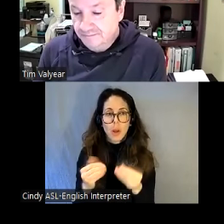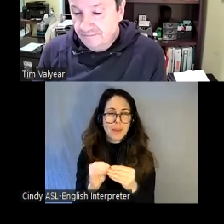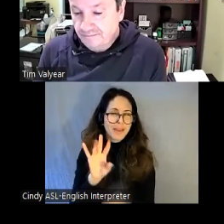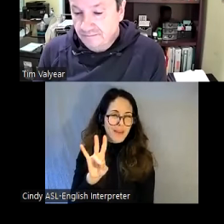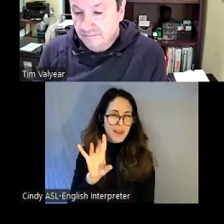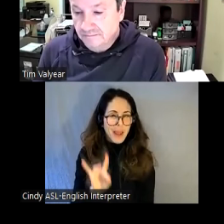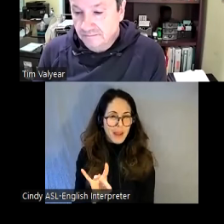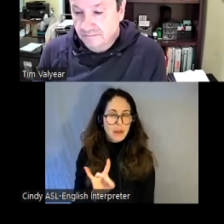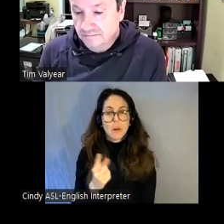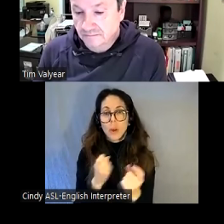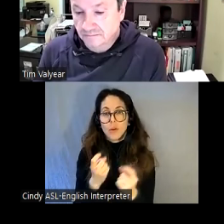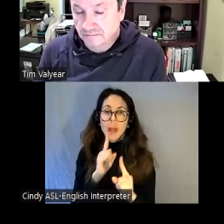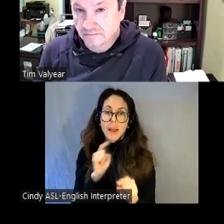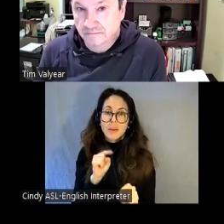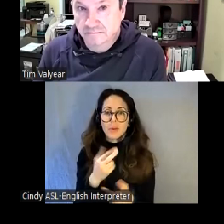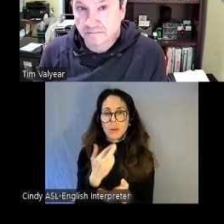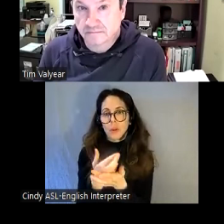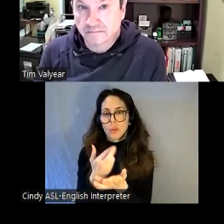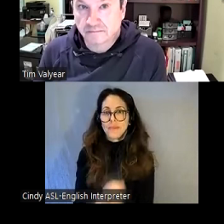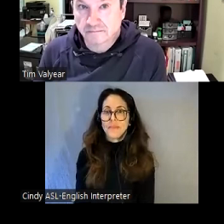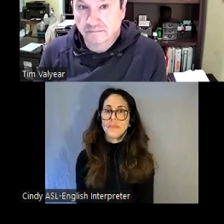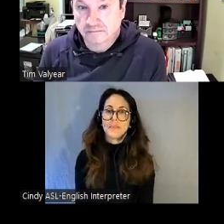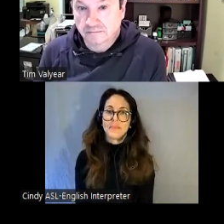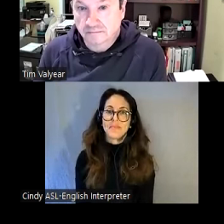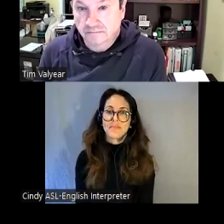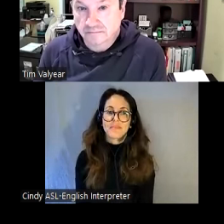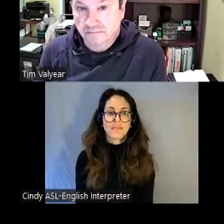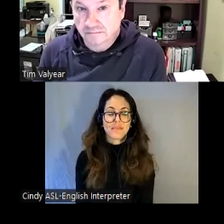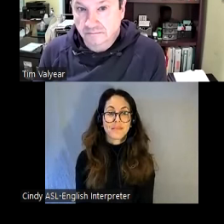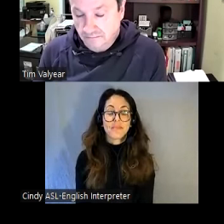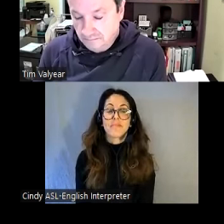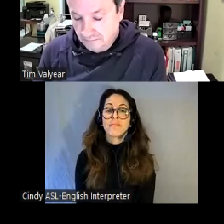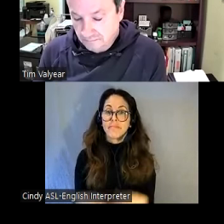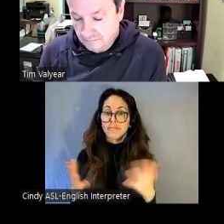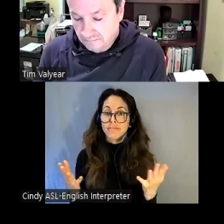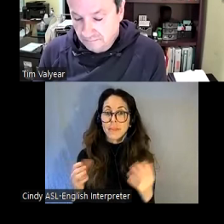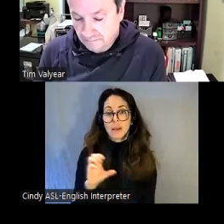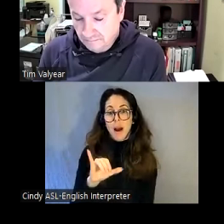if you or your staff test positive for COVID-19. And